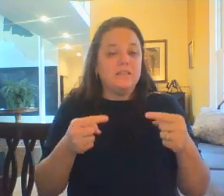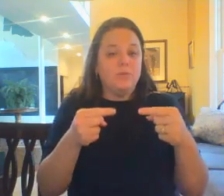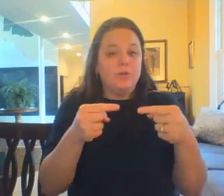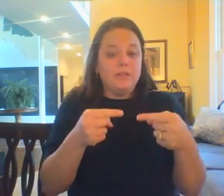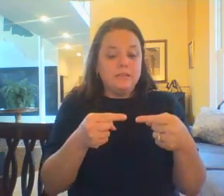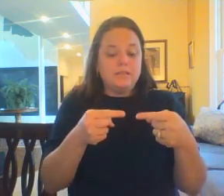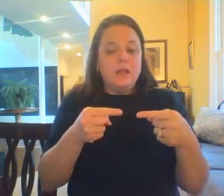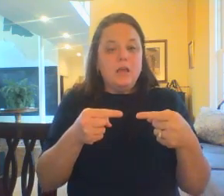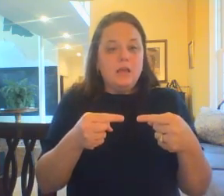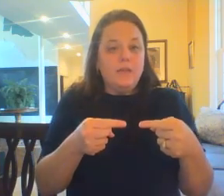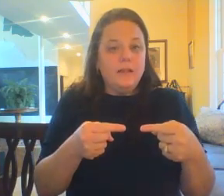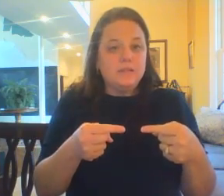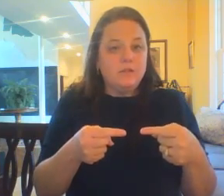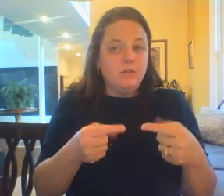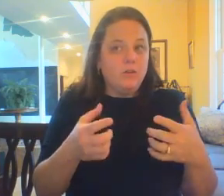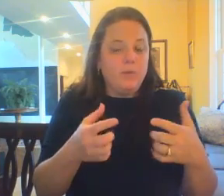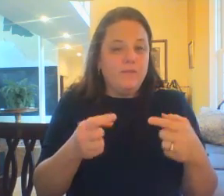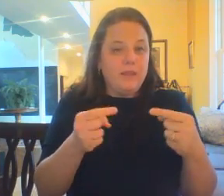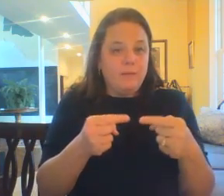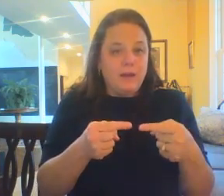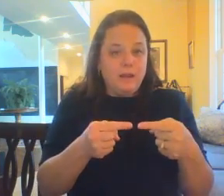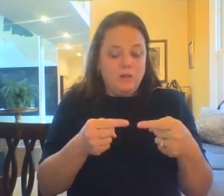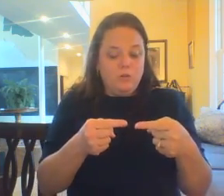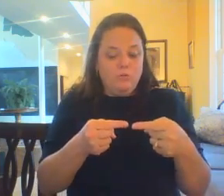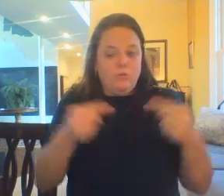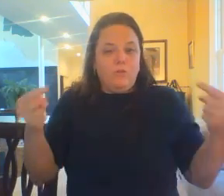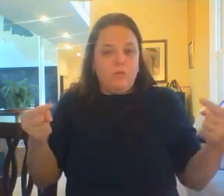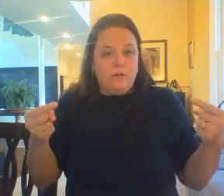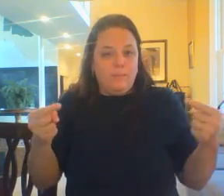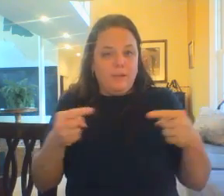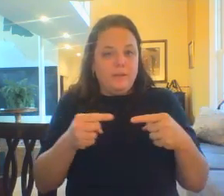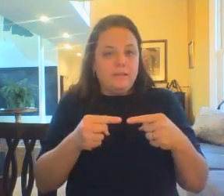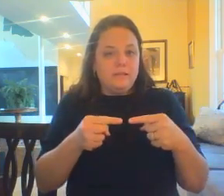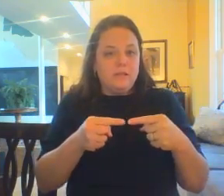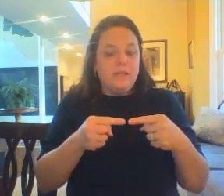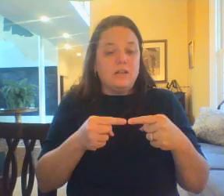similar to this and that's a good way of